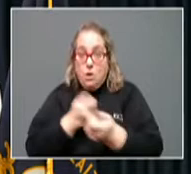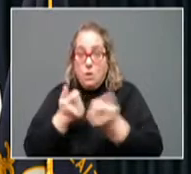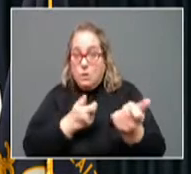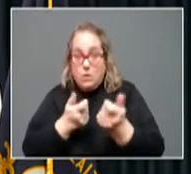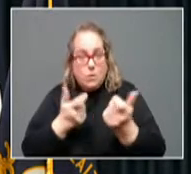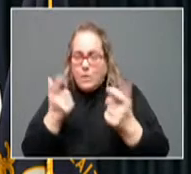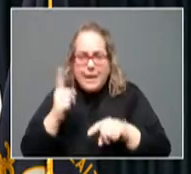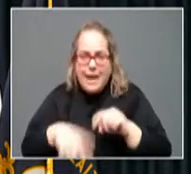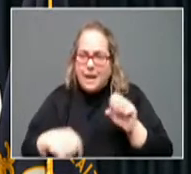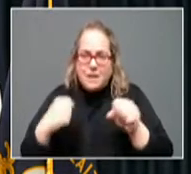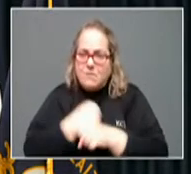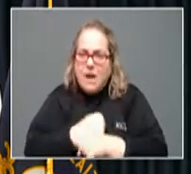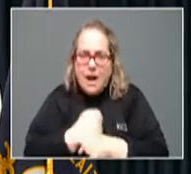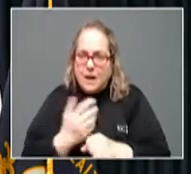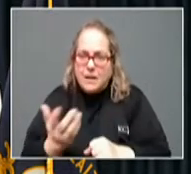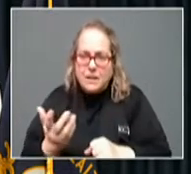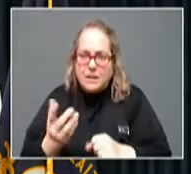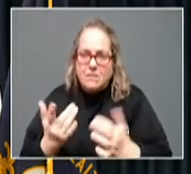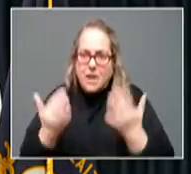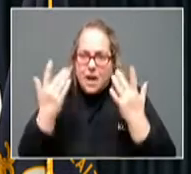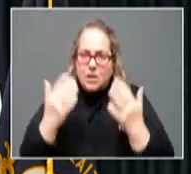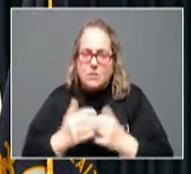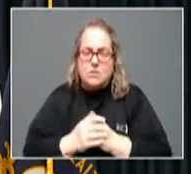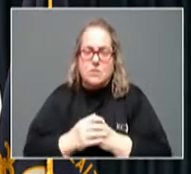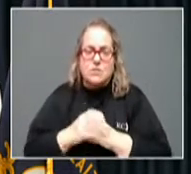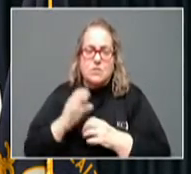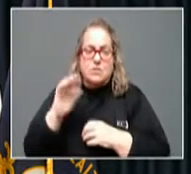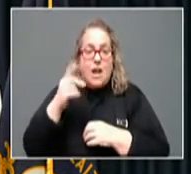could. Otherwise Chandler said he had a couple. So we'll take one more from you.